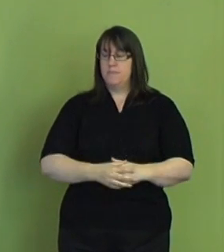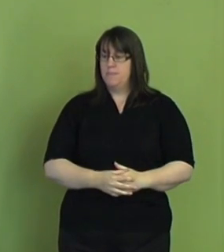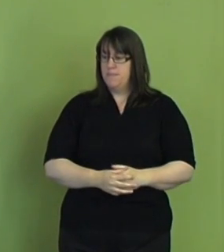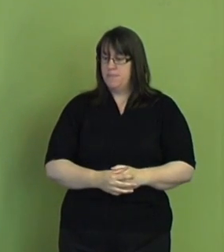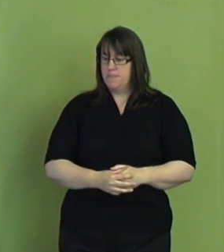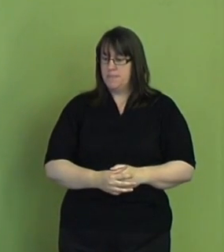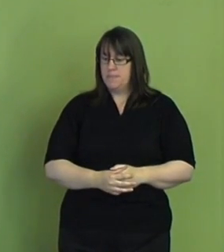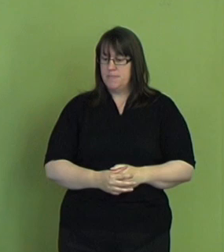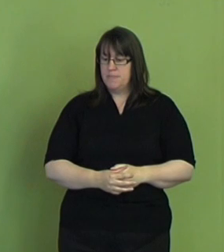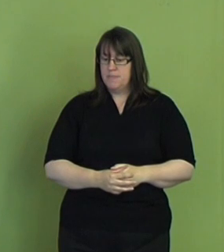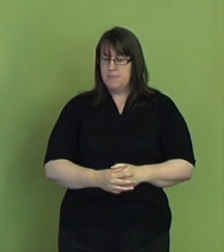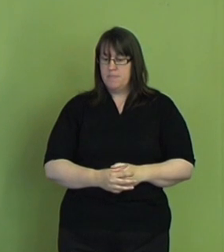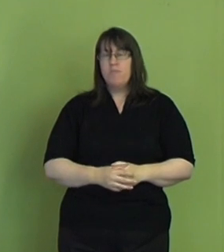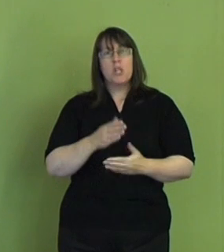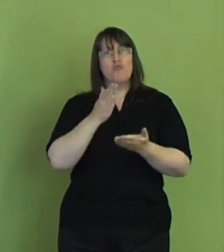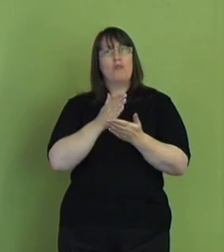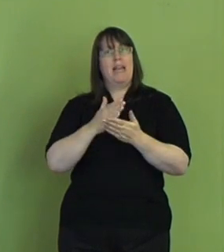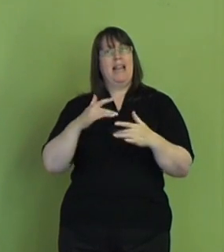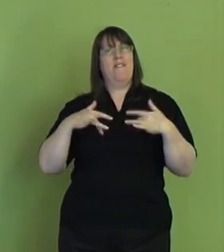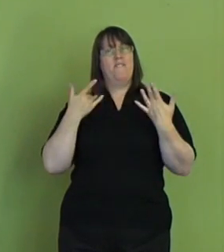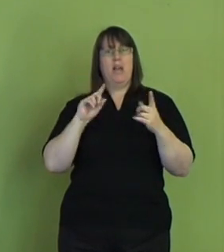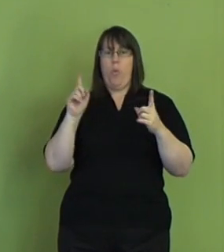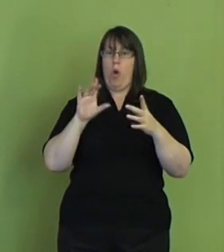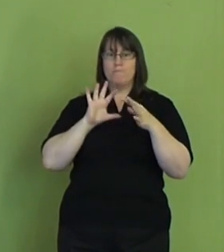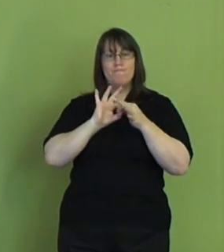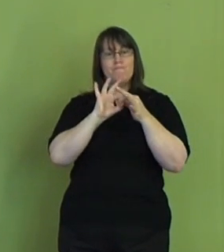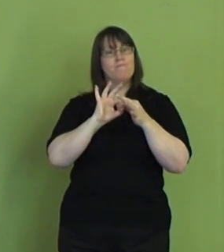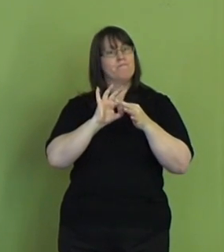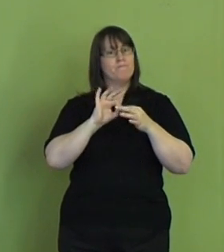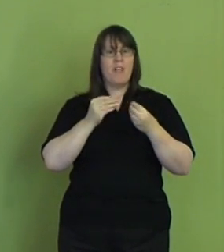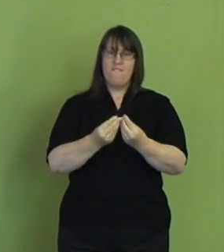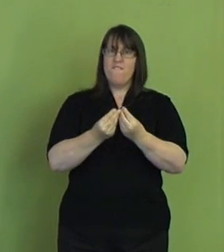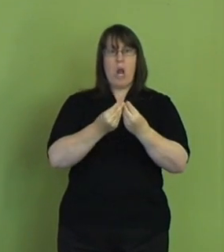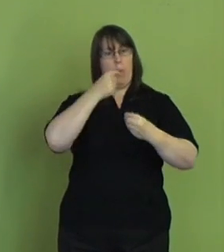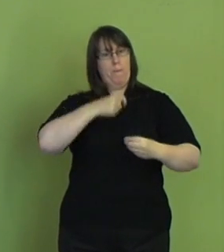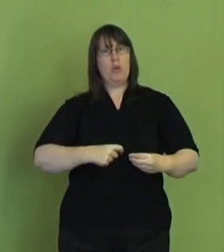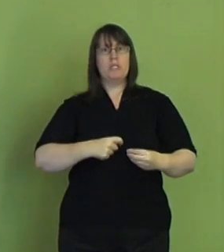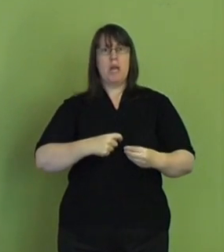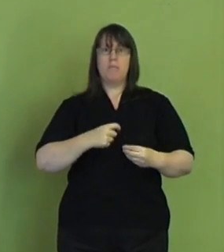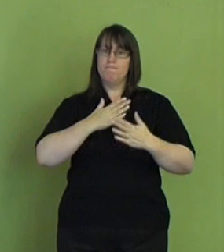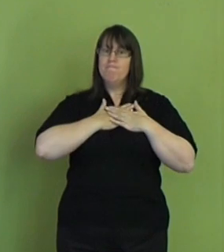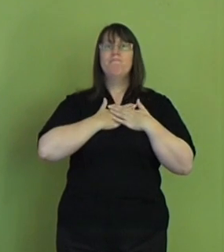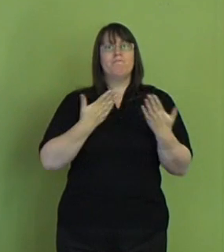Being connected, being secure, and feeling valued